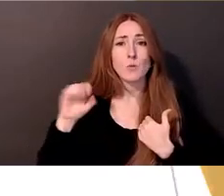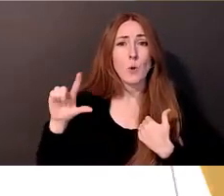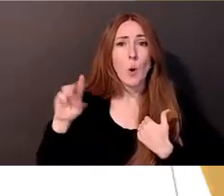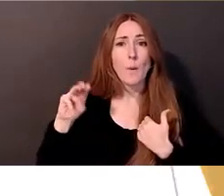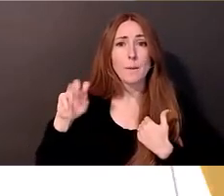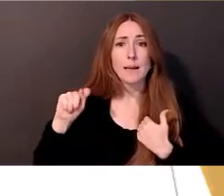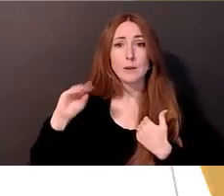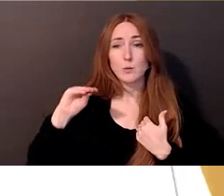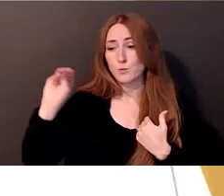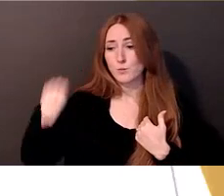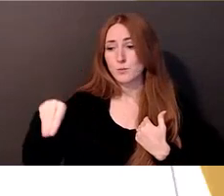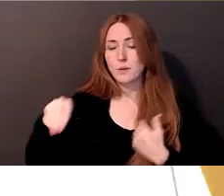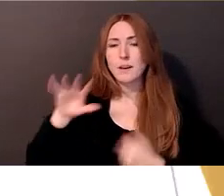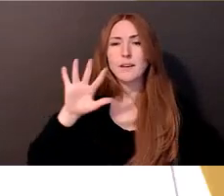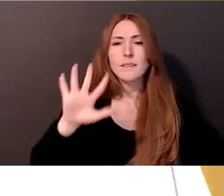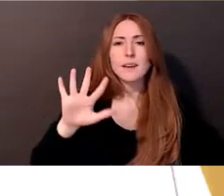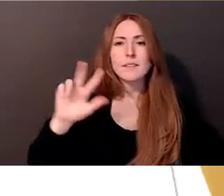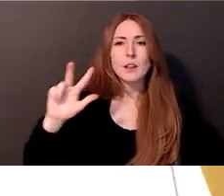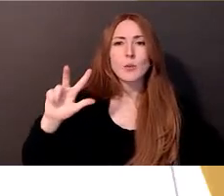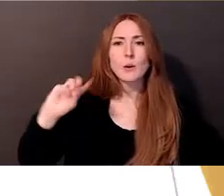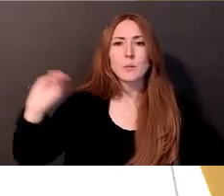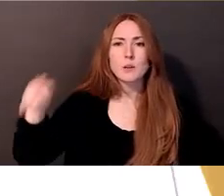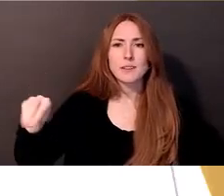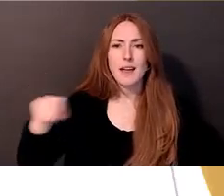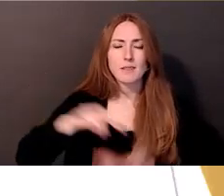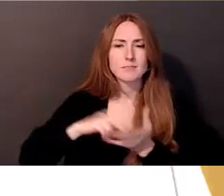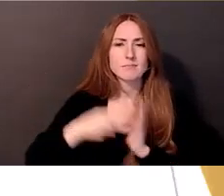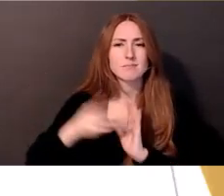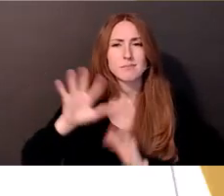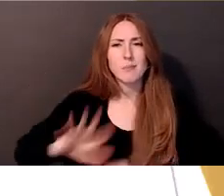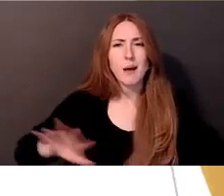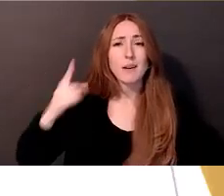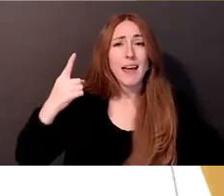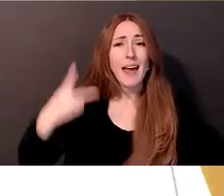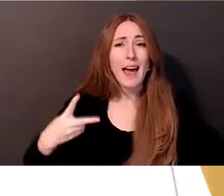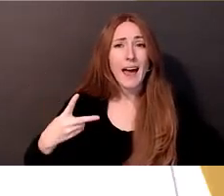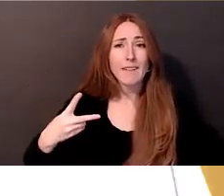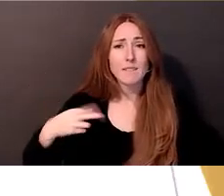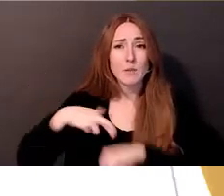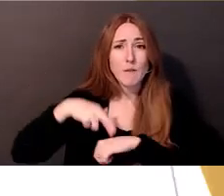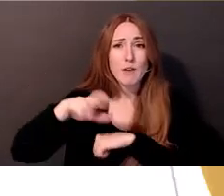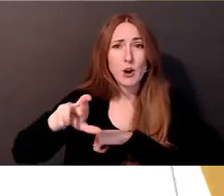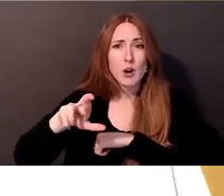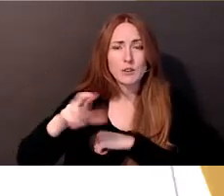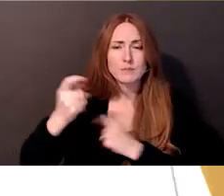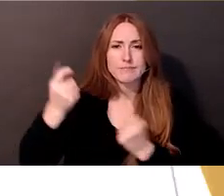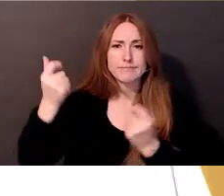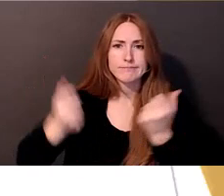meaning that about half of our referrals were screening out for different reasons.